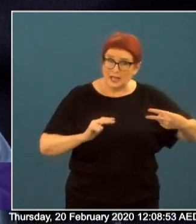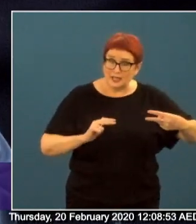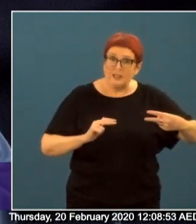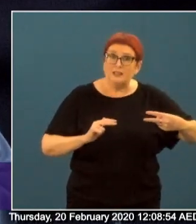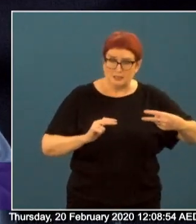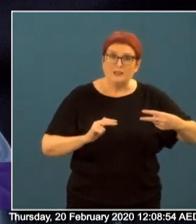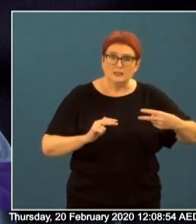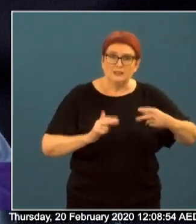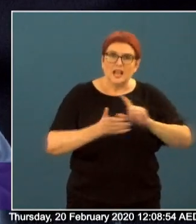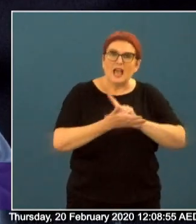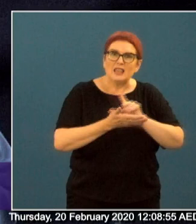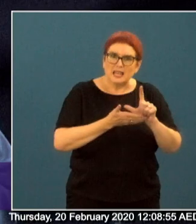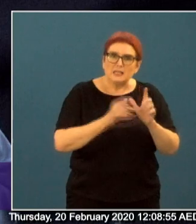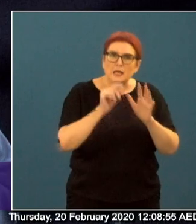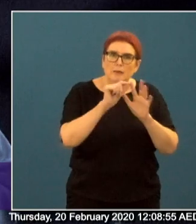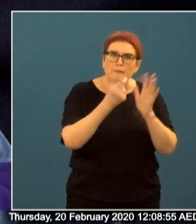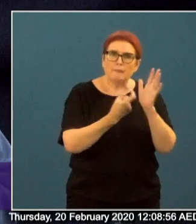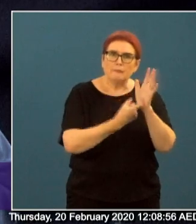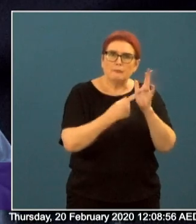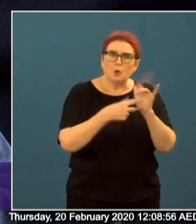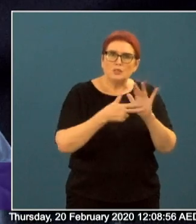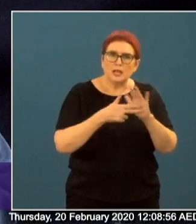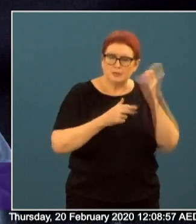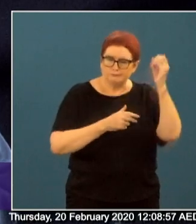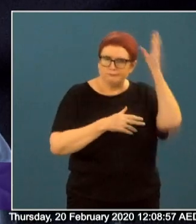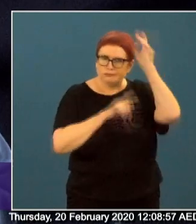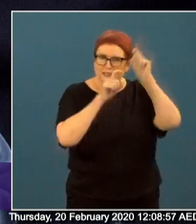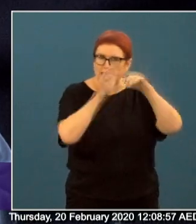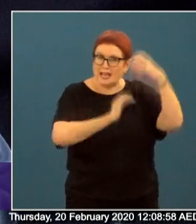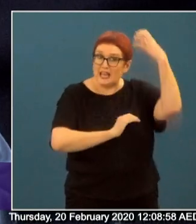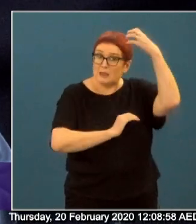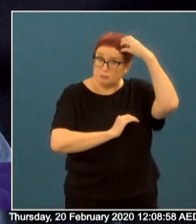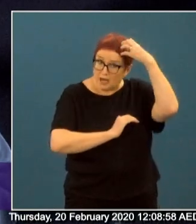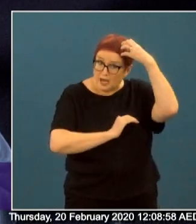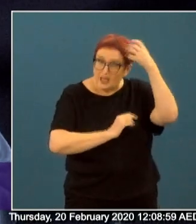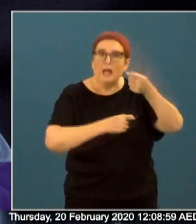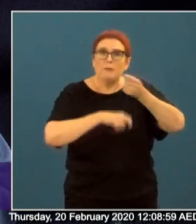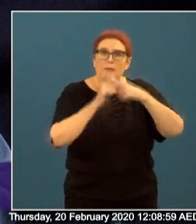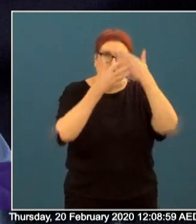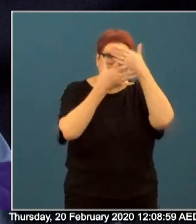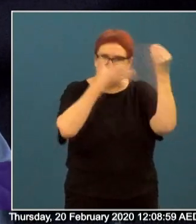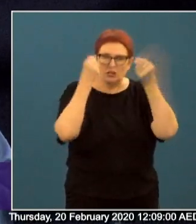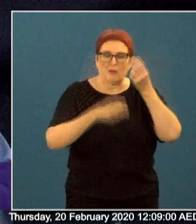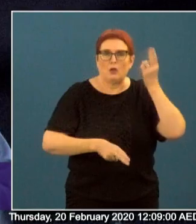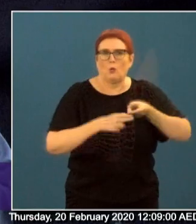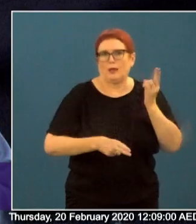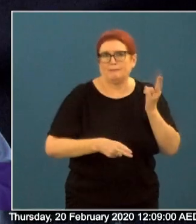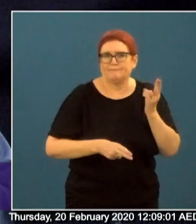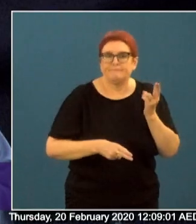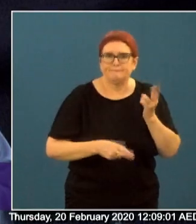which later deposits in the brain and contributes to the cascade to Alzheimer's disease, the risk is not really well understood